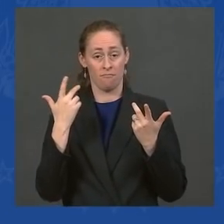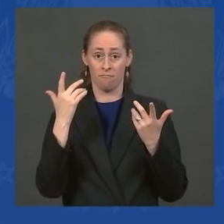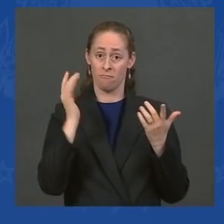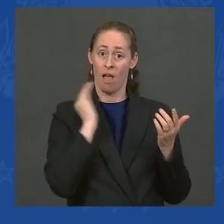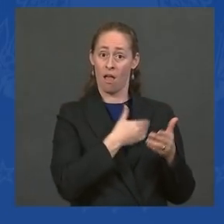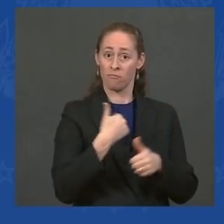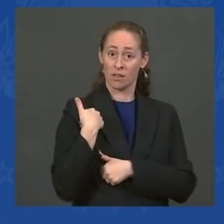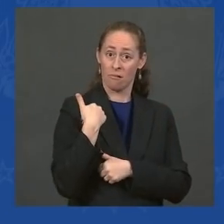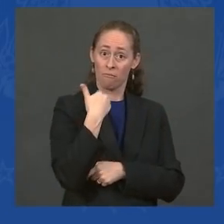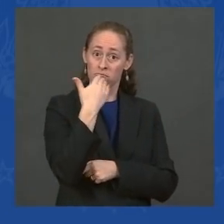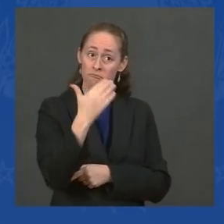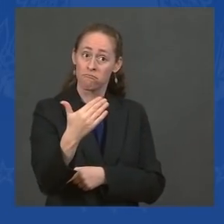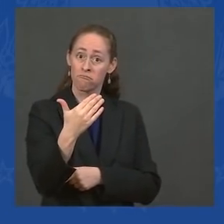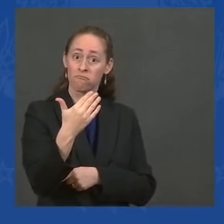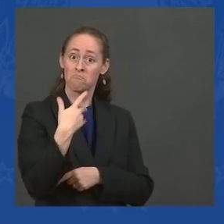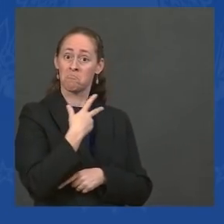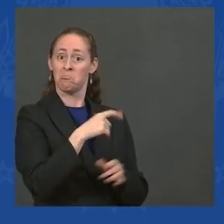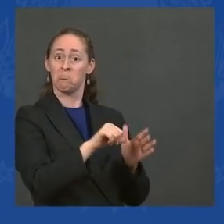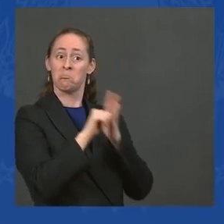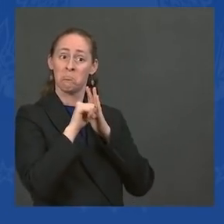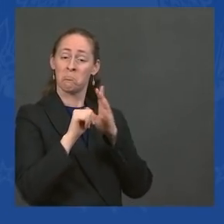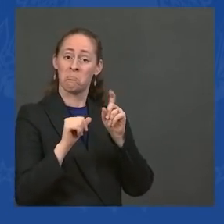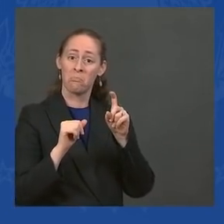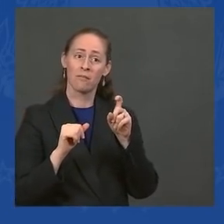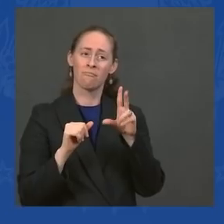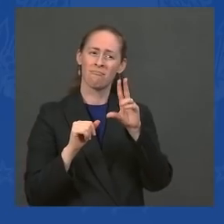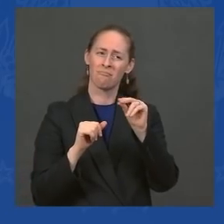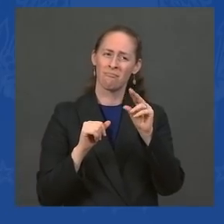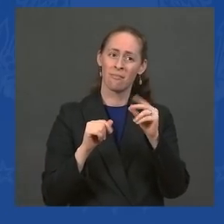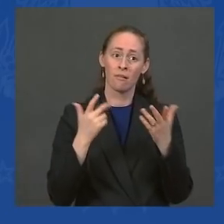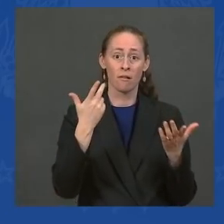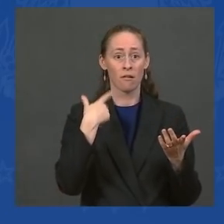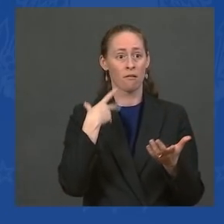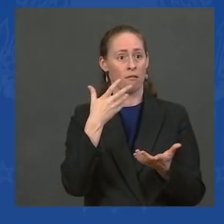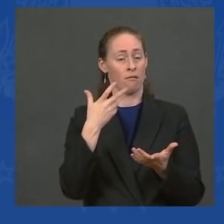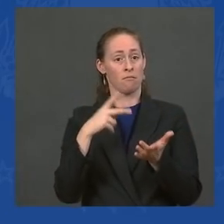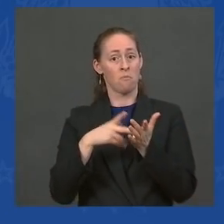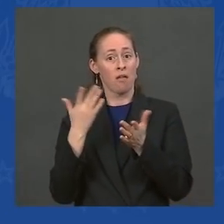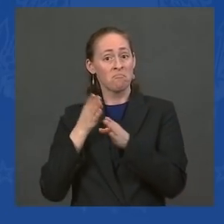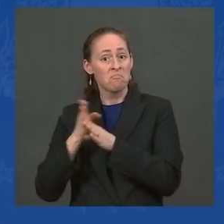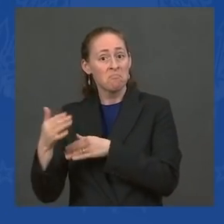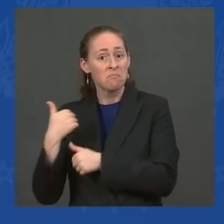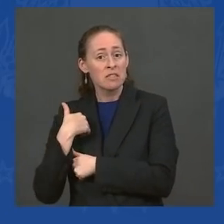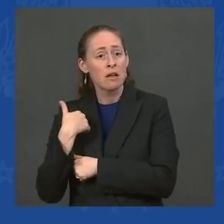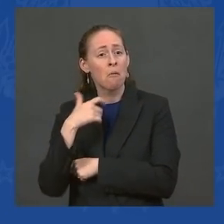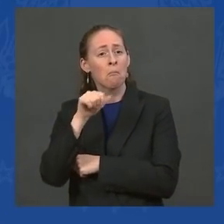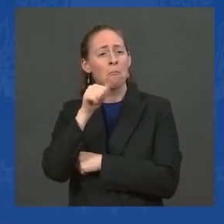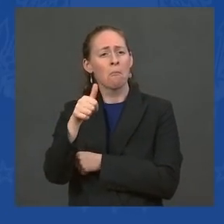They don't measure us on how much power we have that way. They measure -- want to know can we get anything done.